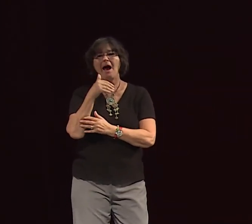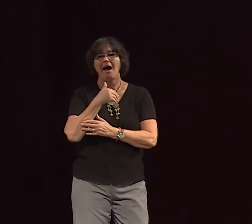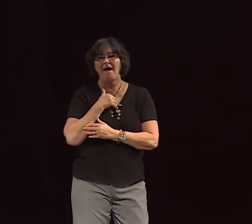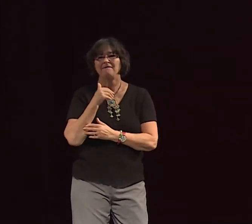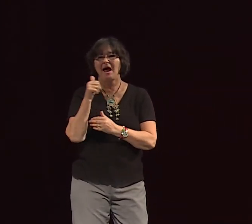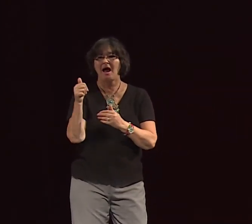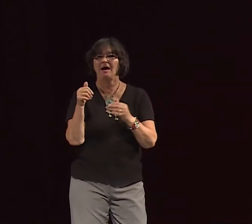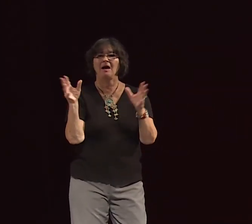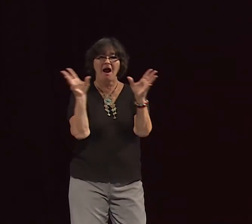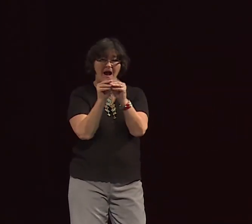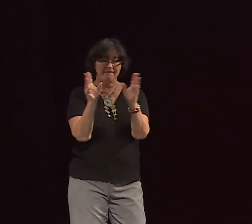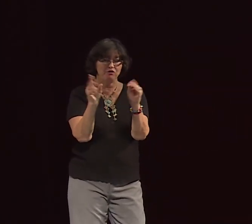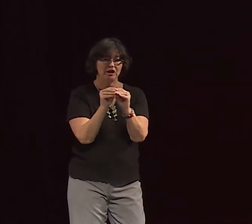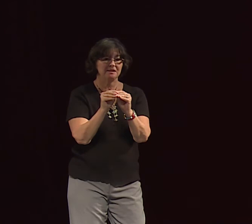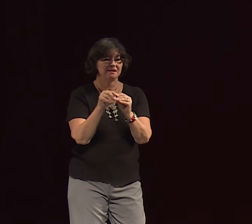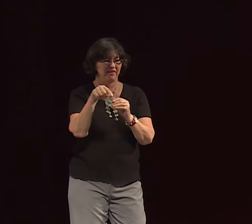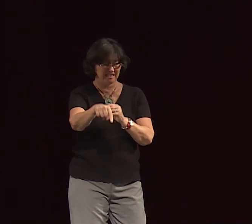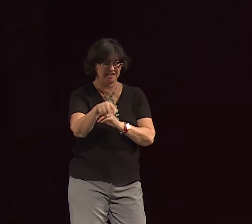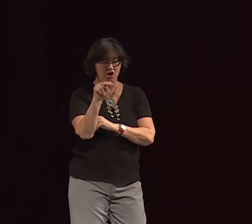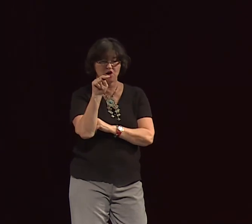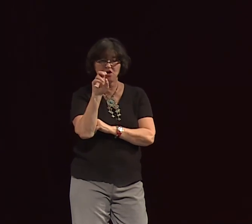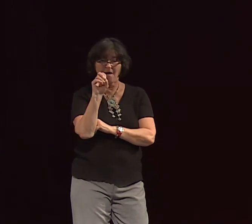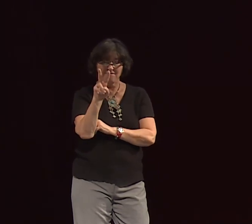WFD will have another conference